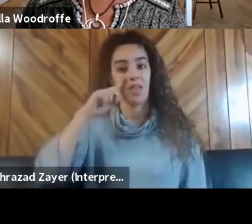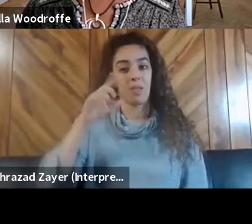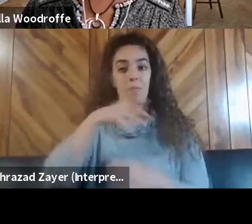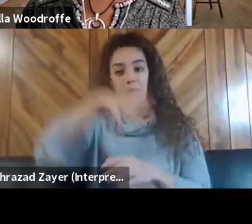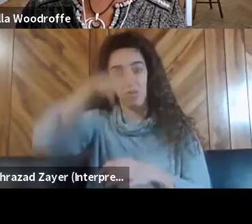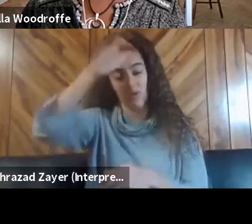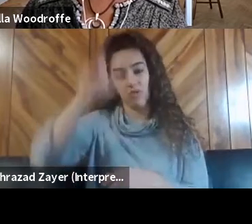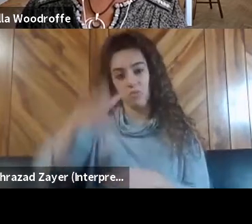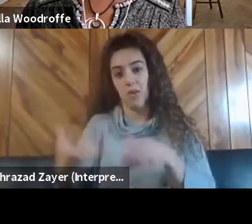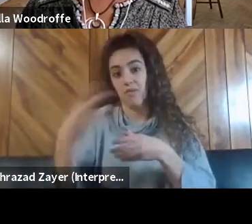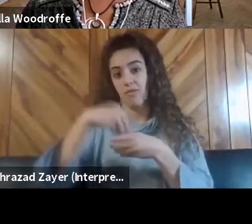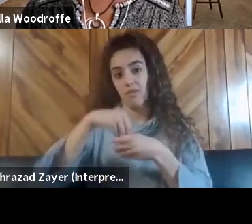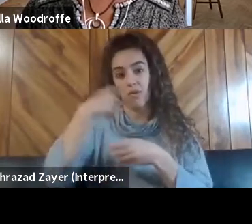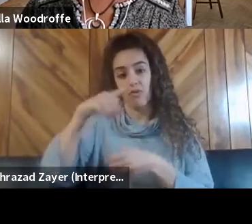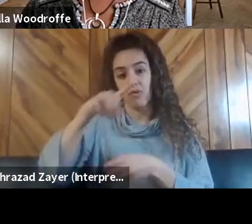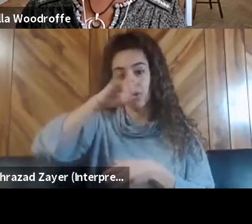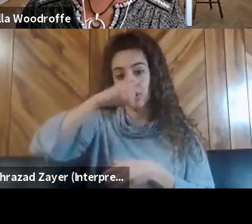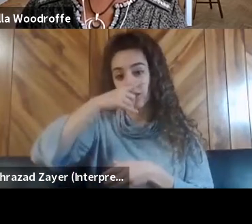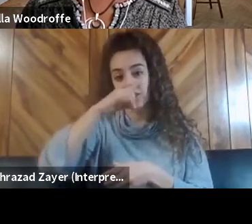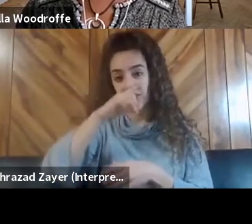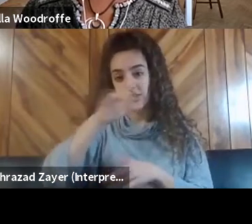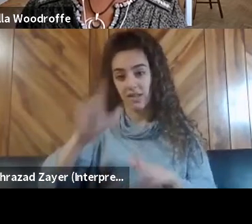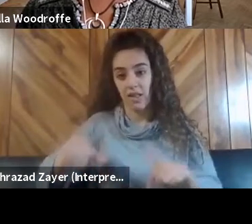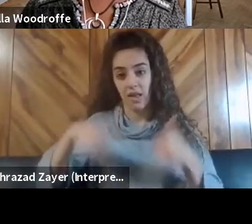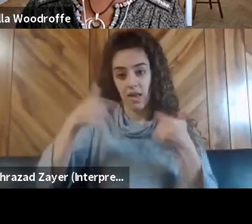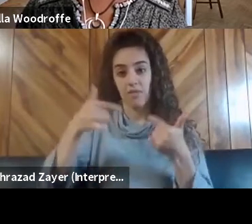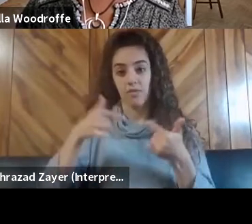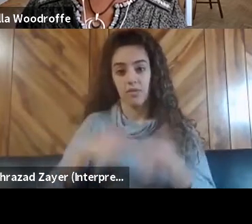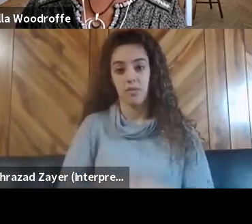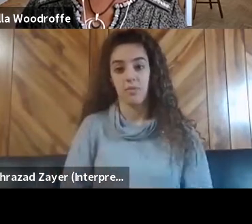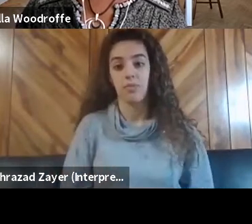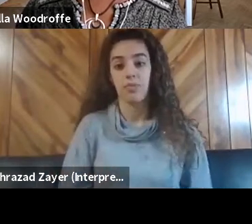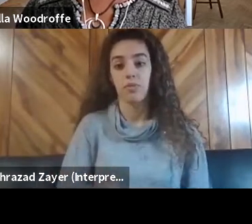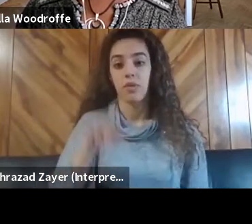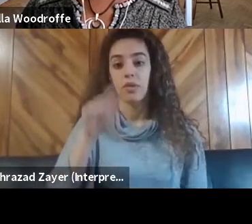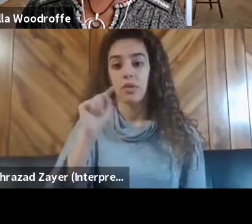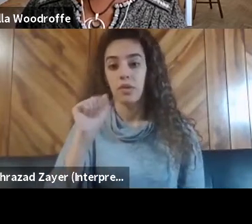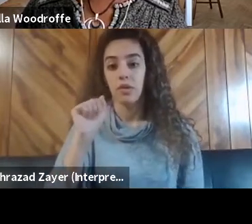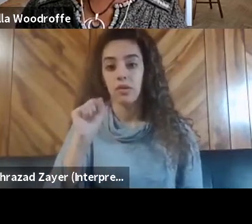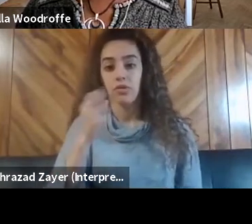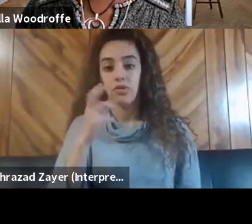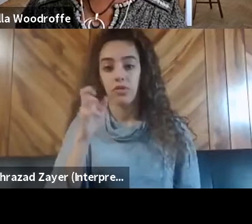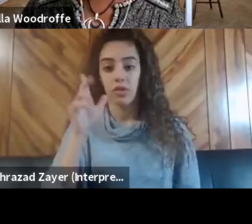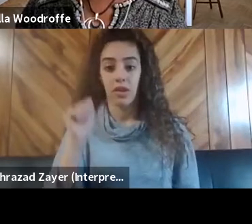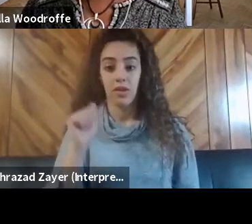Well, I see both you and sorry, Vincent. just one quick thing I want, of course, go ahead.